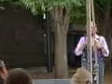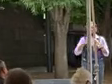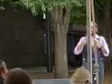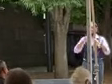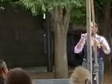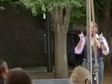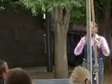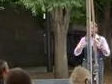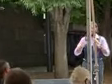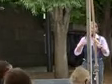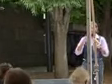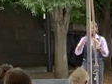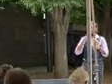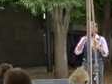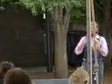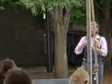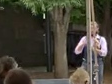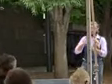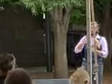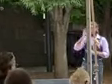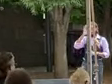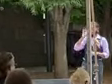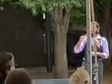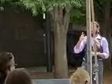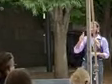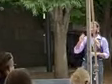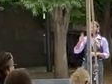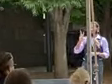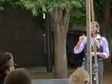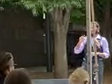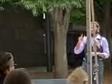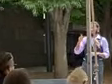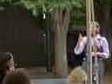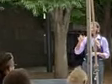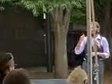which was designed and created by his father, Robert Graham, to place the commemorative wreath.